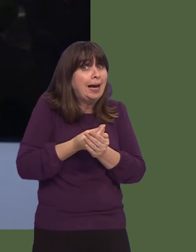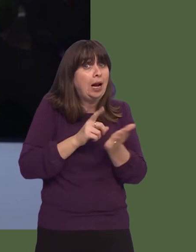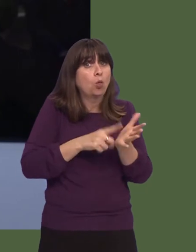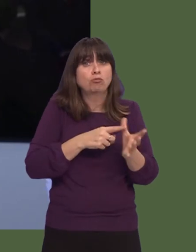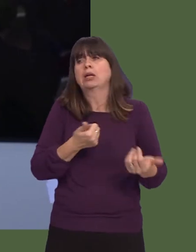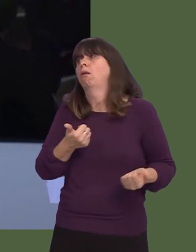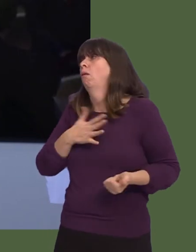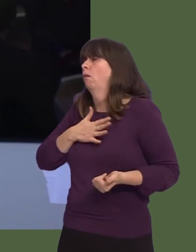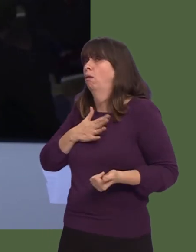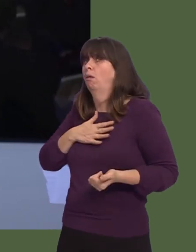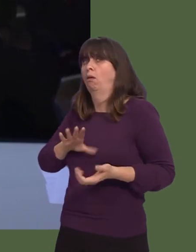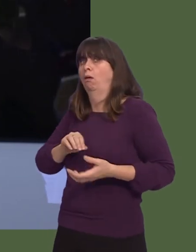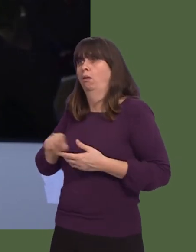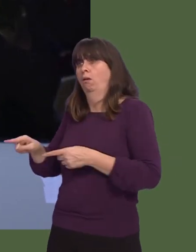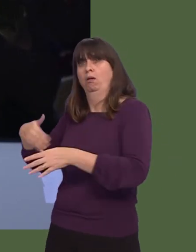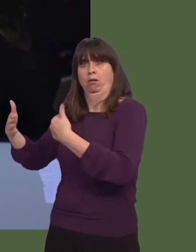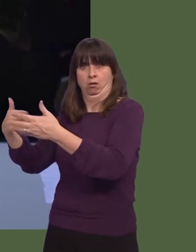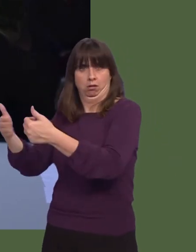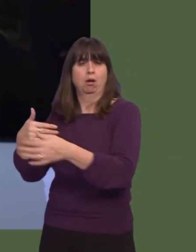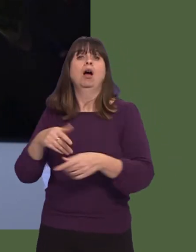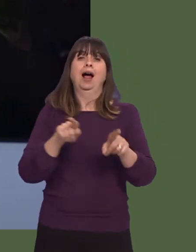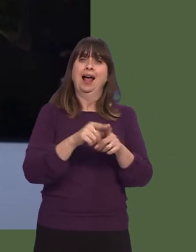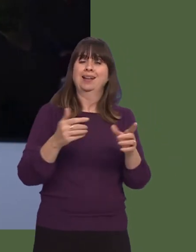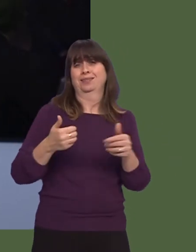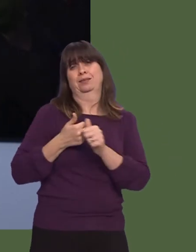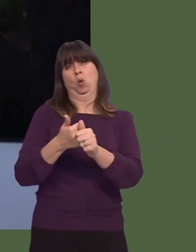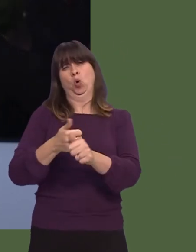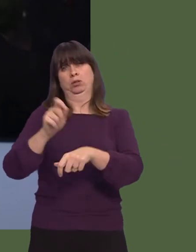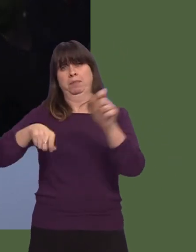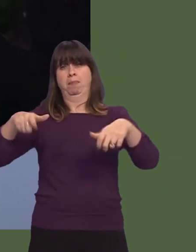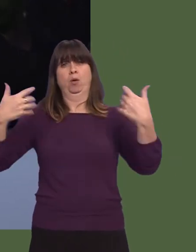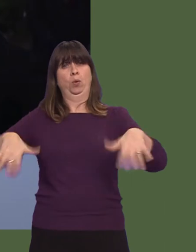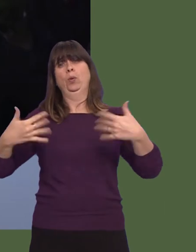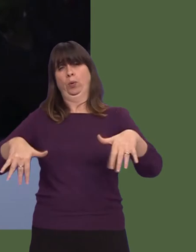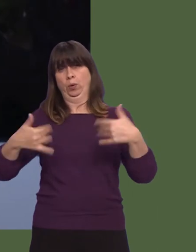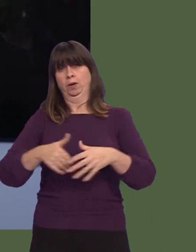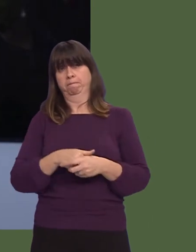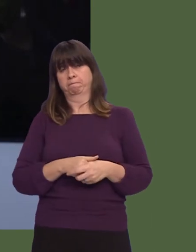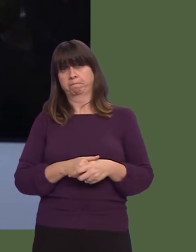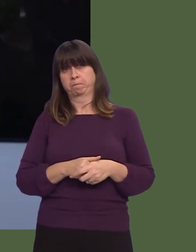sector providersóhealth boards, local authoritiesófor many years. In your deal on the draft budget